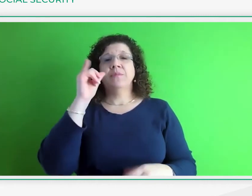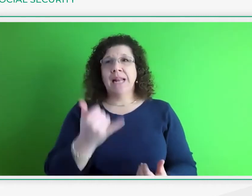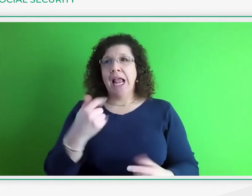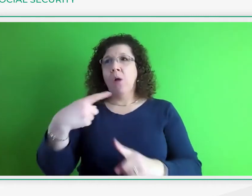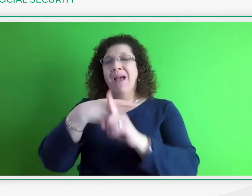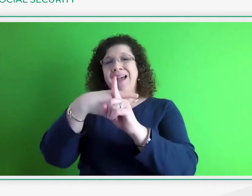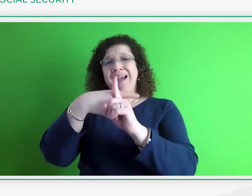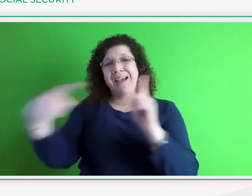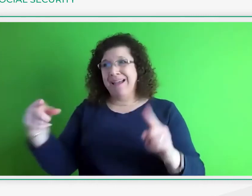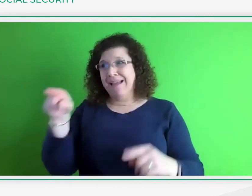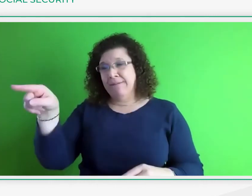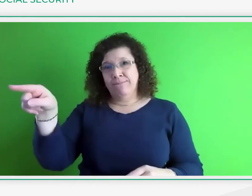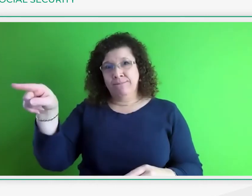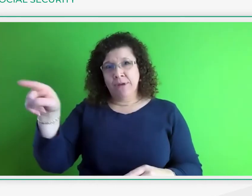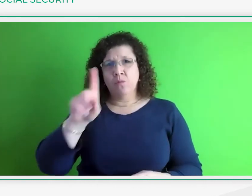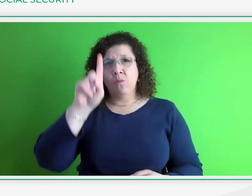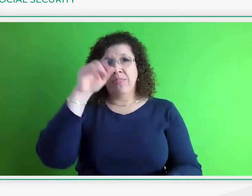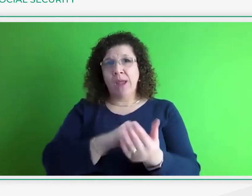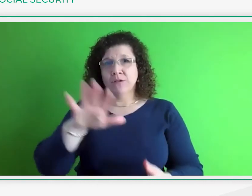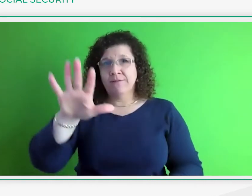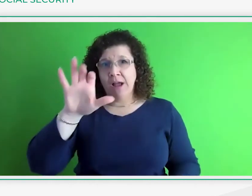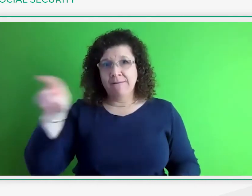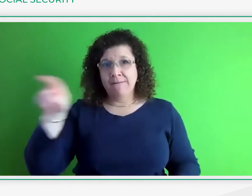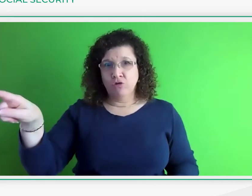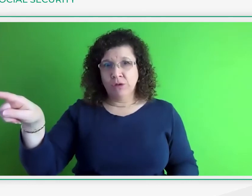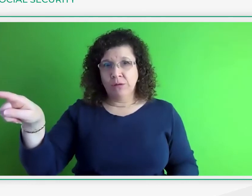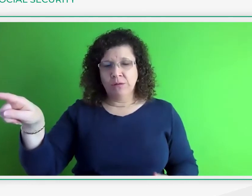Now, half of the spouse’s benefit is $1,500.